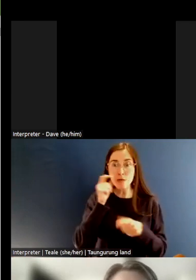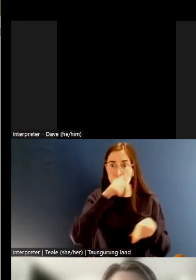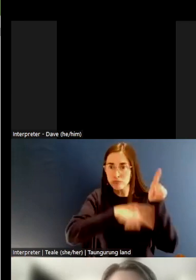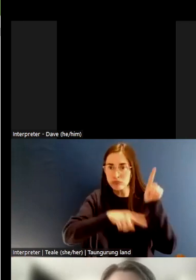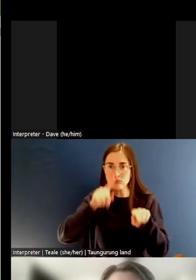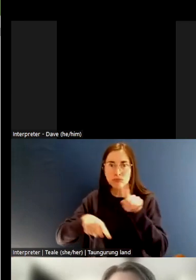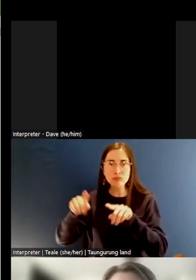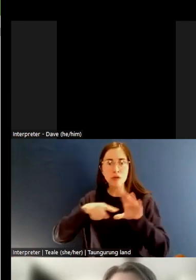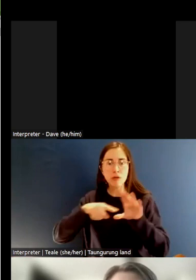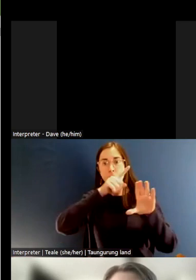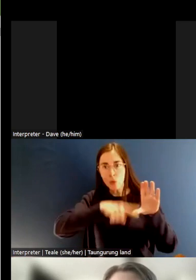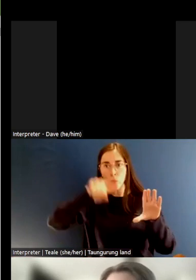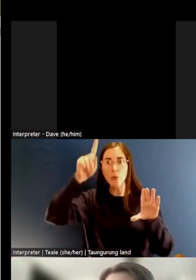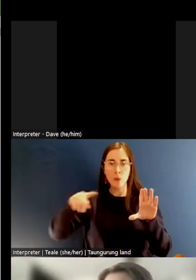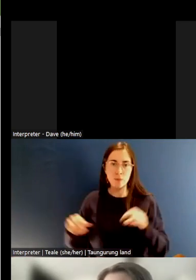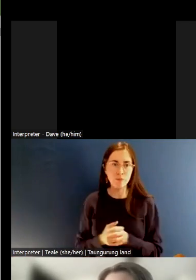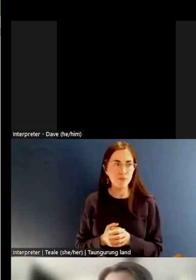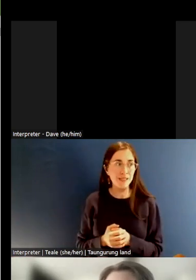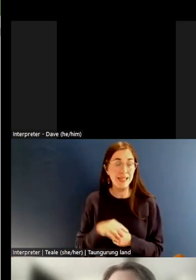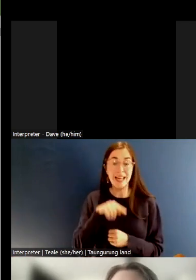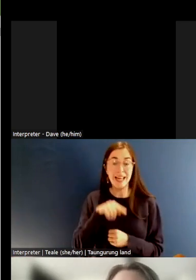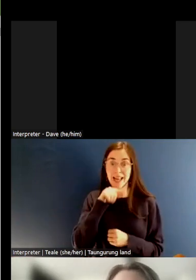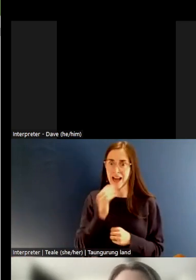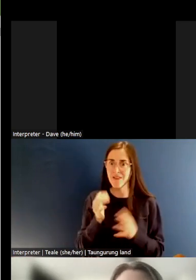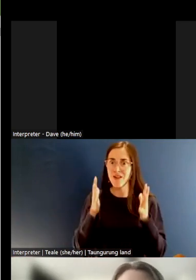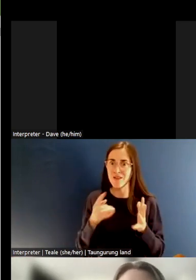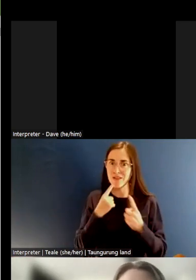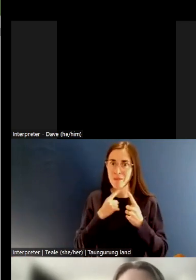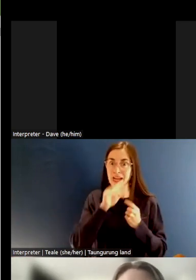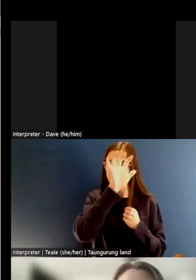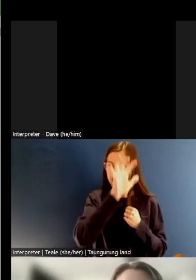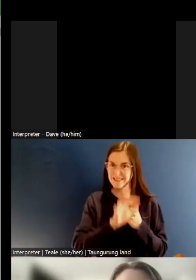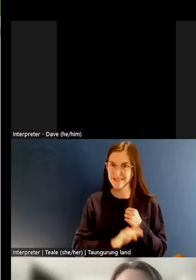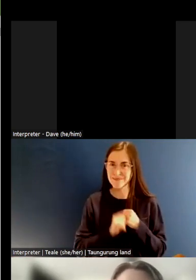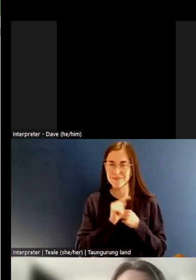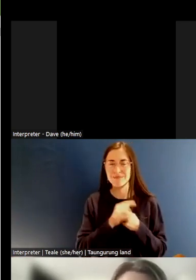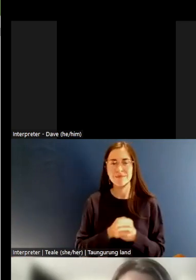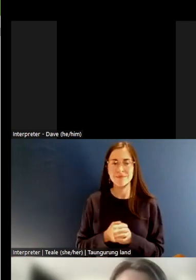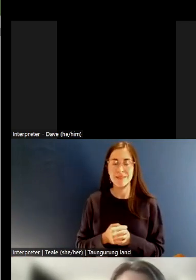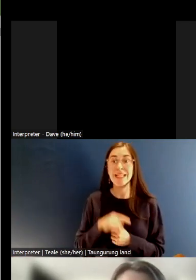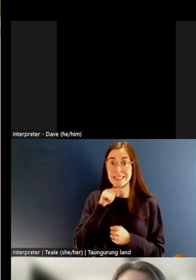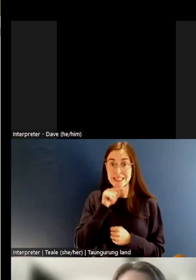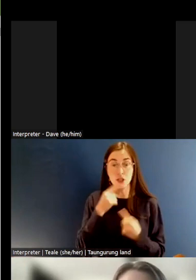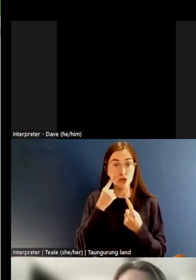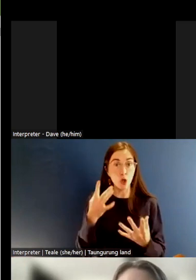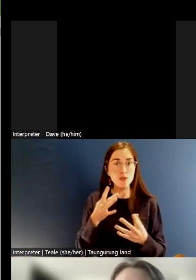This is a slide that's a lot there. What I want you to take away from this one is this is just the different variants that we saw